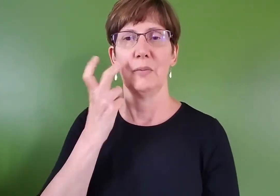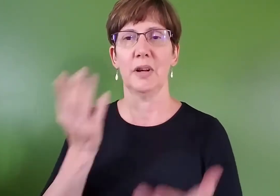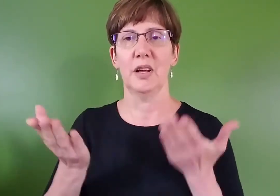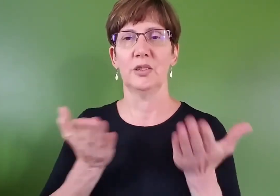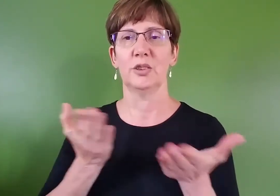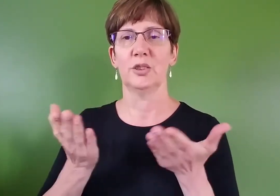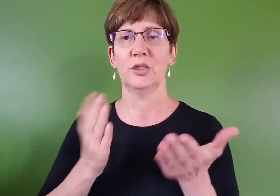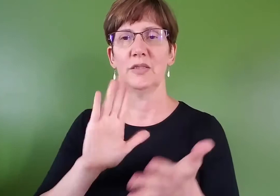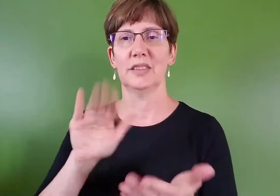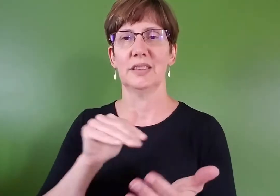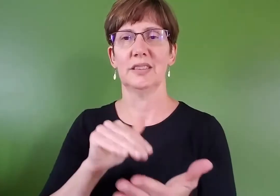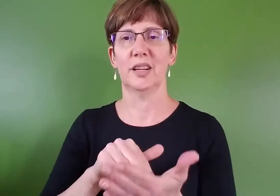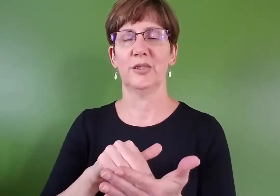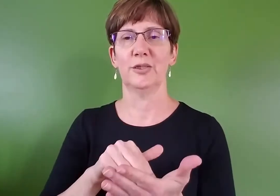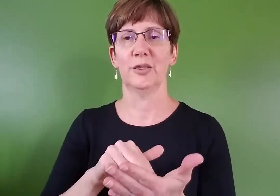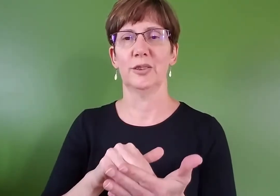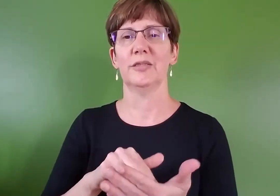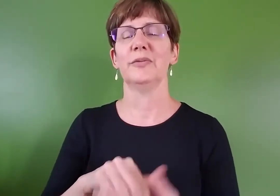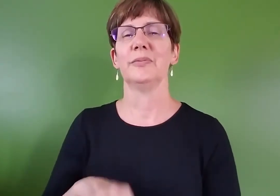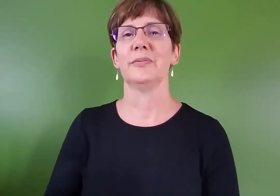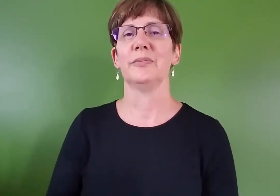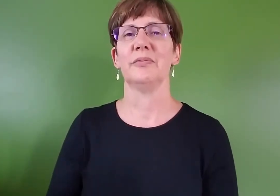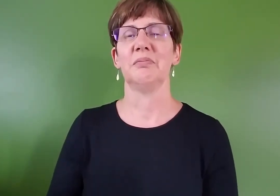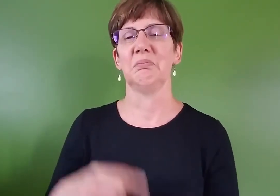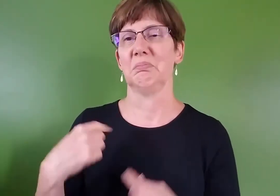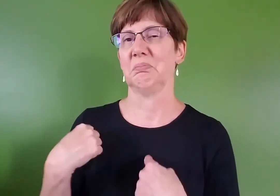for the past two and a half years.